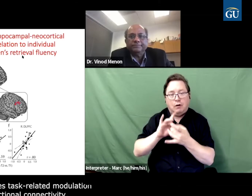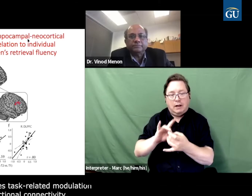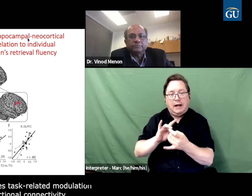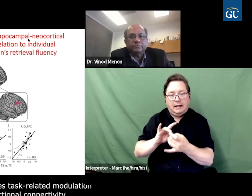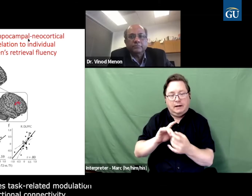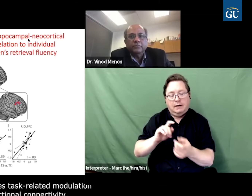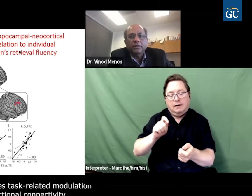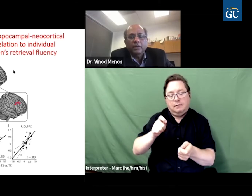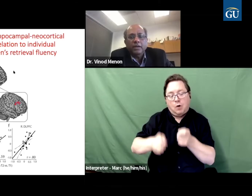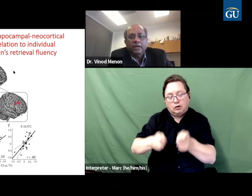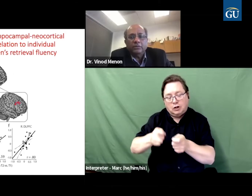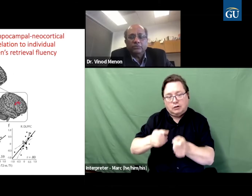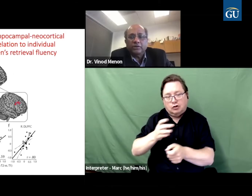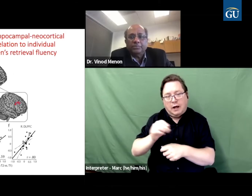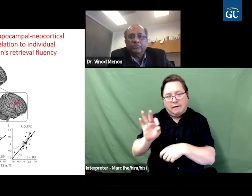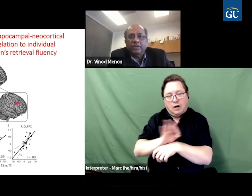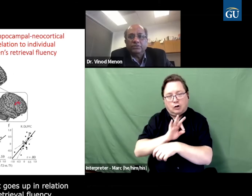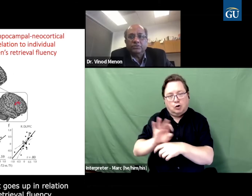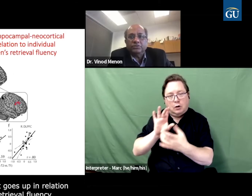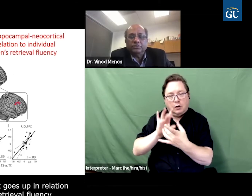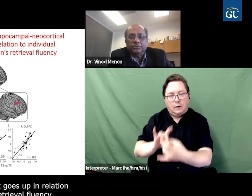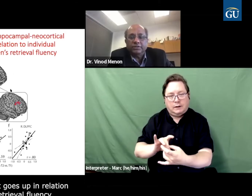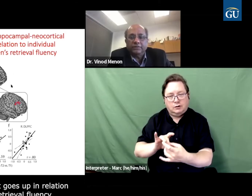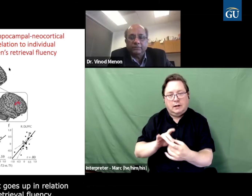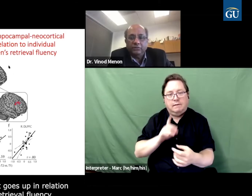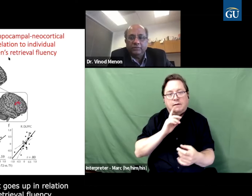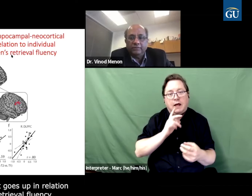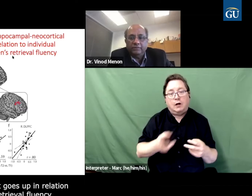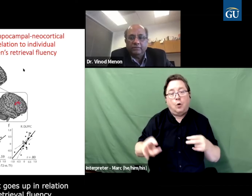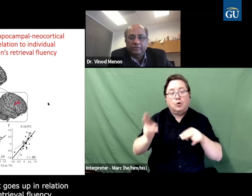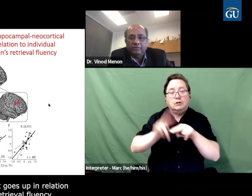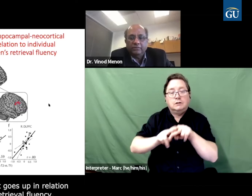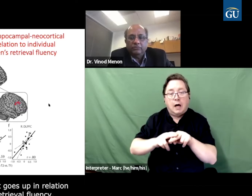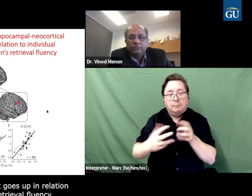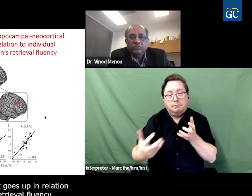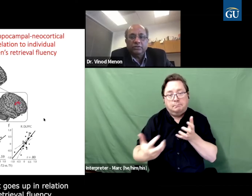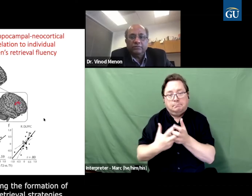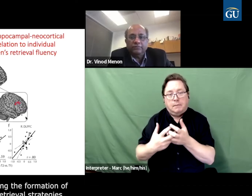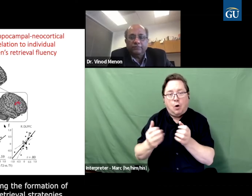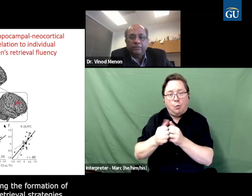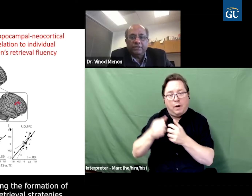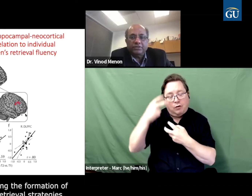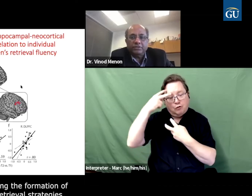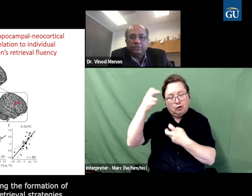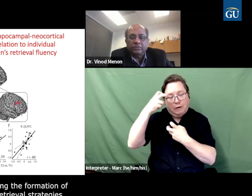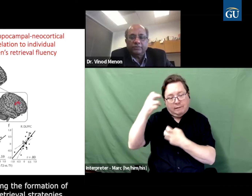connectivity and that goes up in relation to